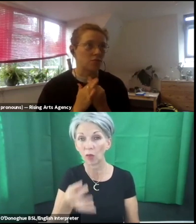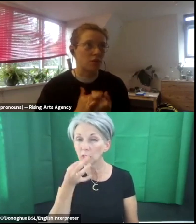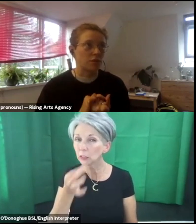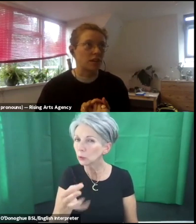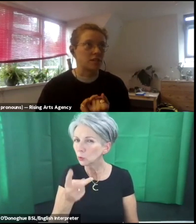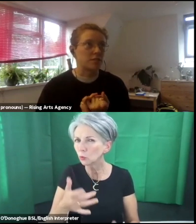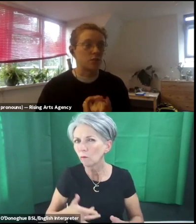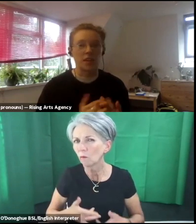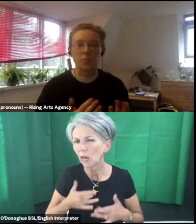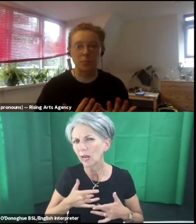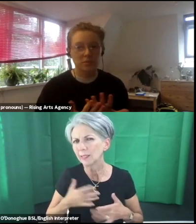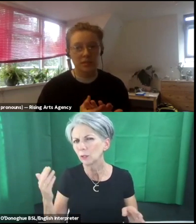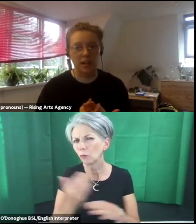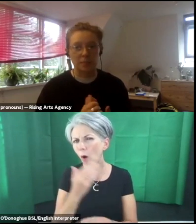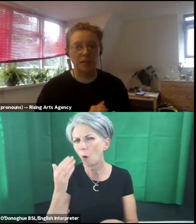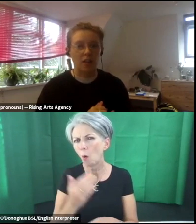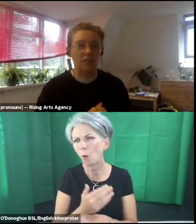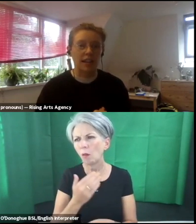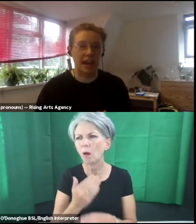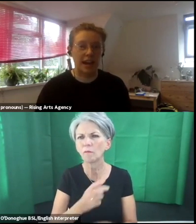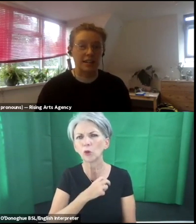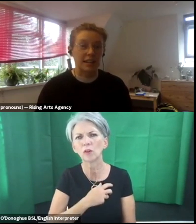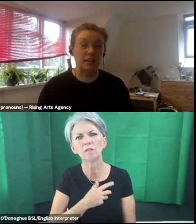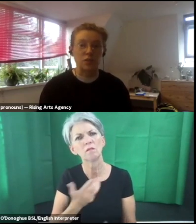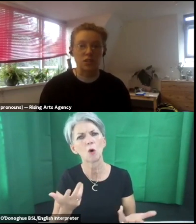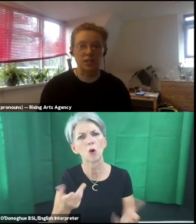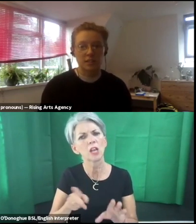be the role of unions for young people currently, and in the future,